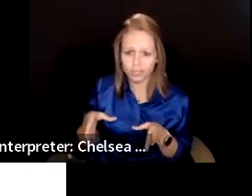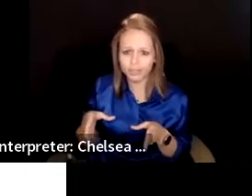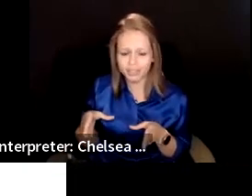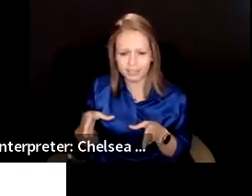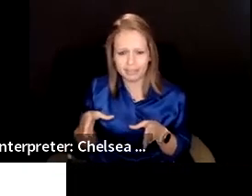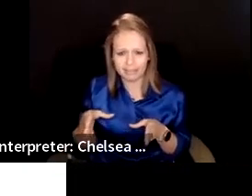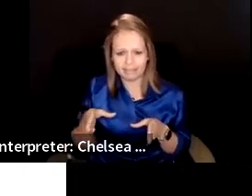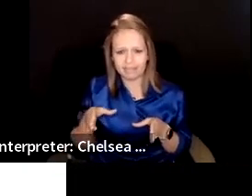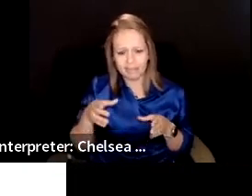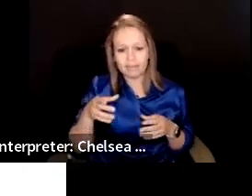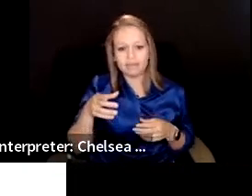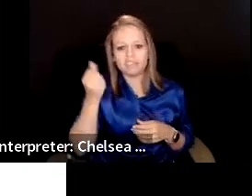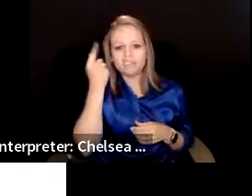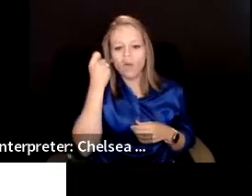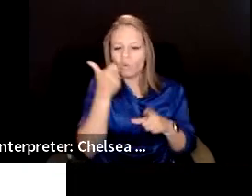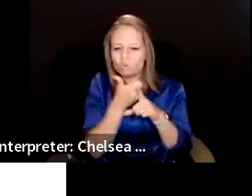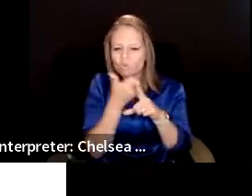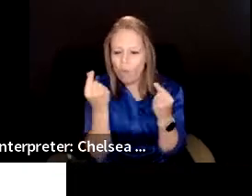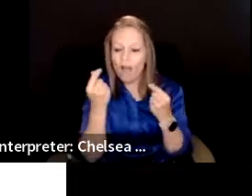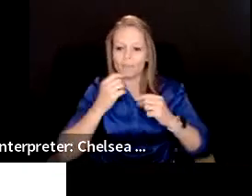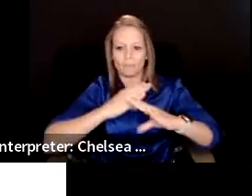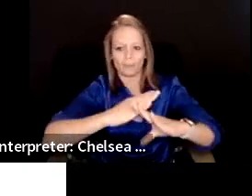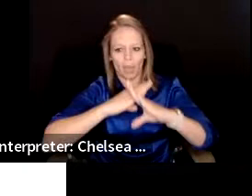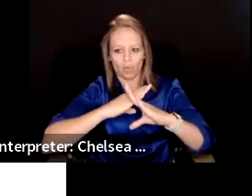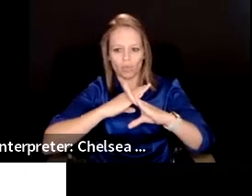to receiving healthcare and actually partaking